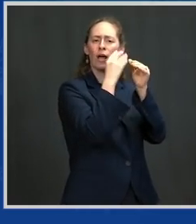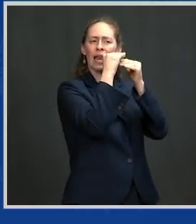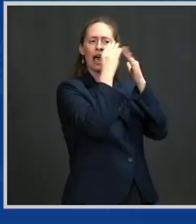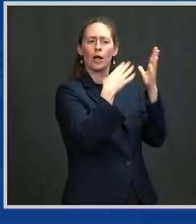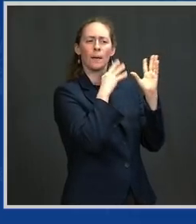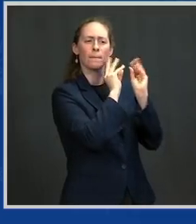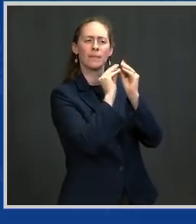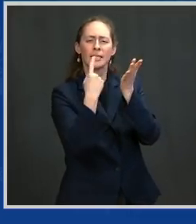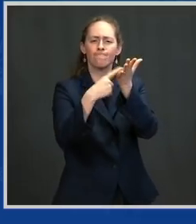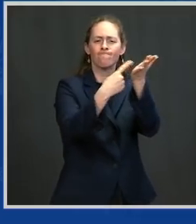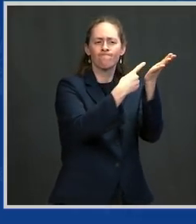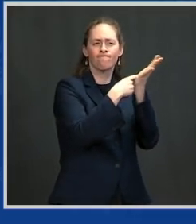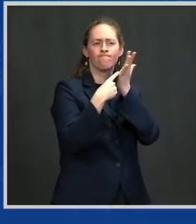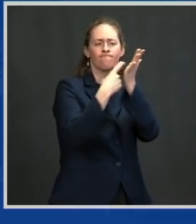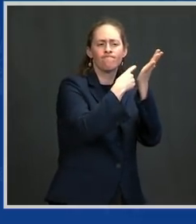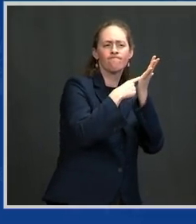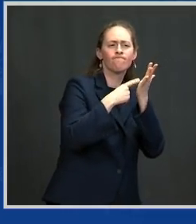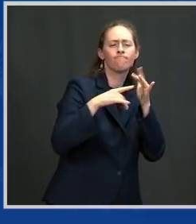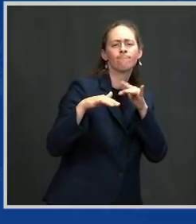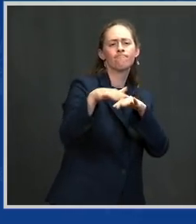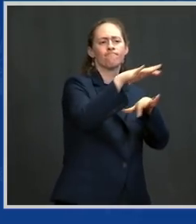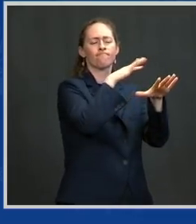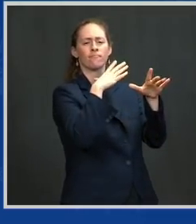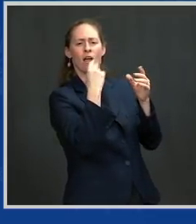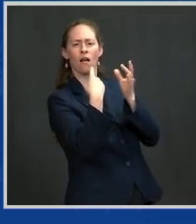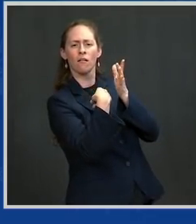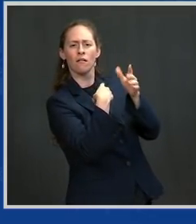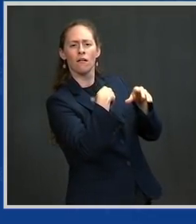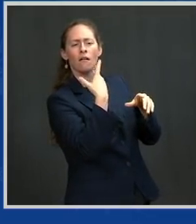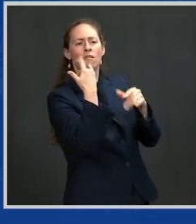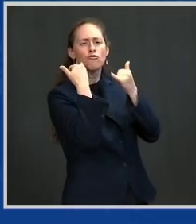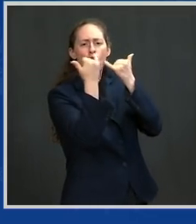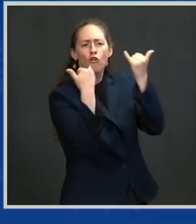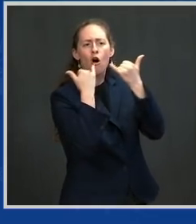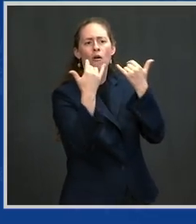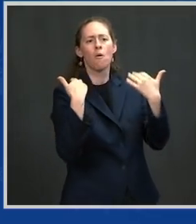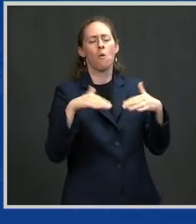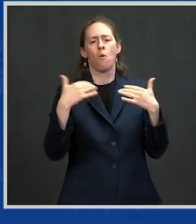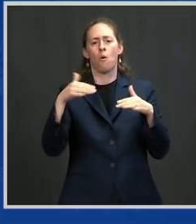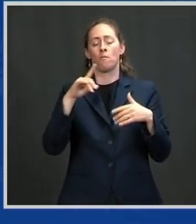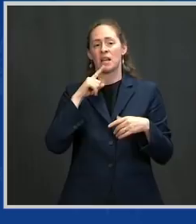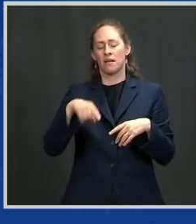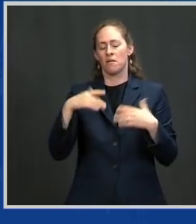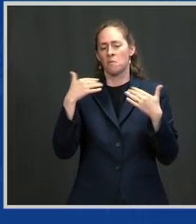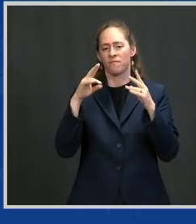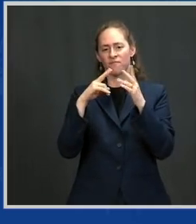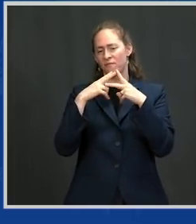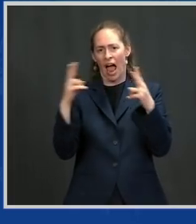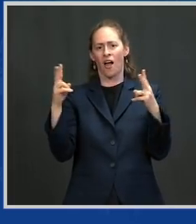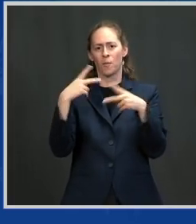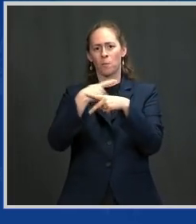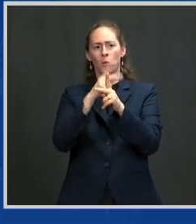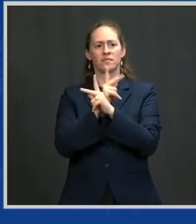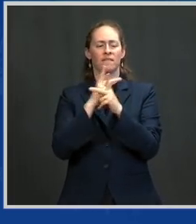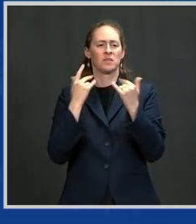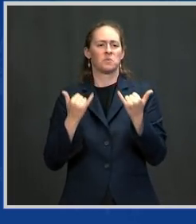It's been an incredibly productive day here. I just finished a meeting with President Erdoğan of Turkey.